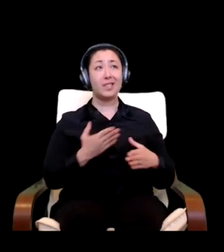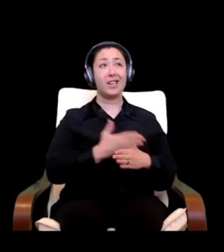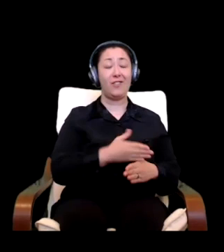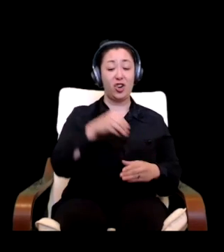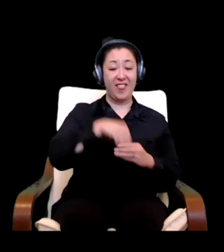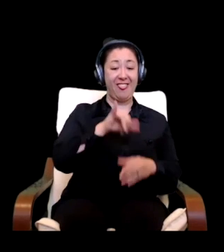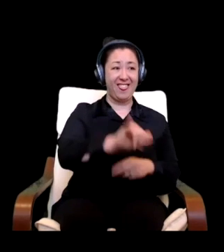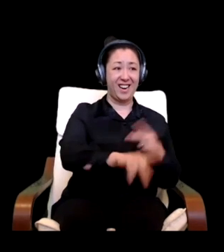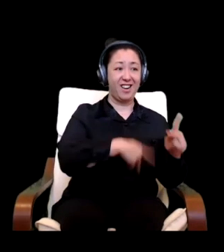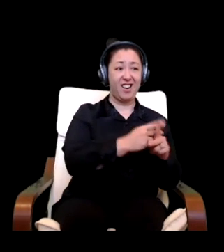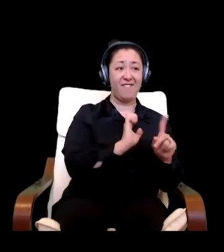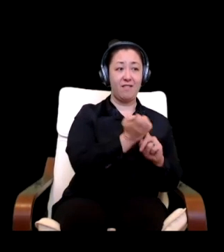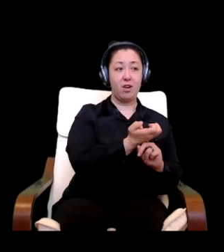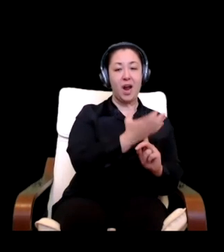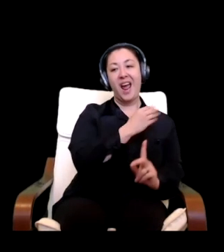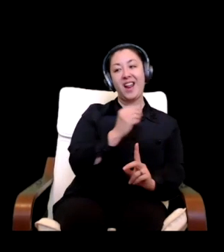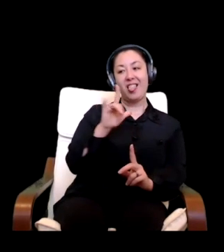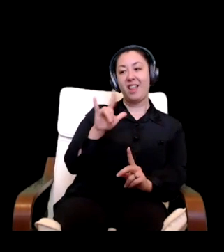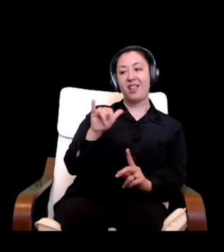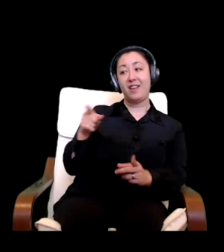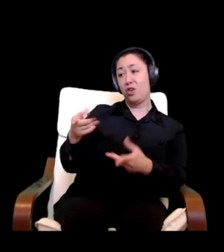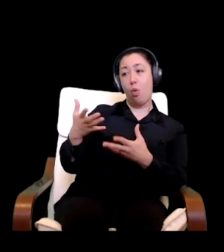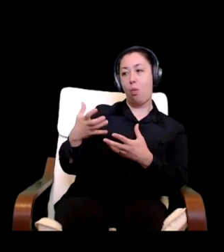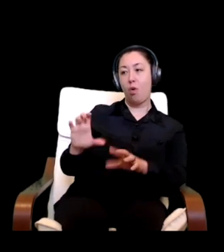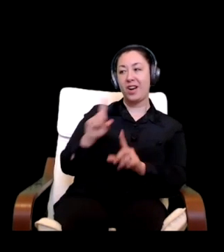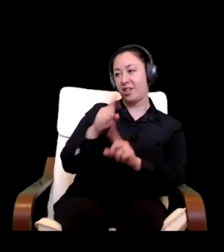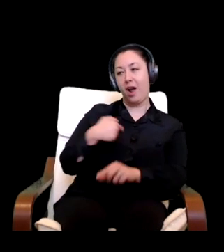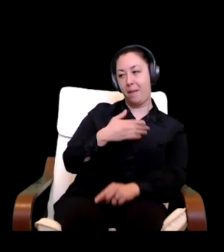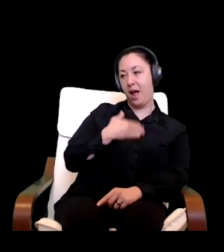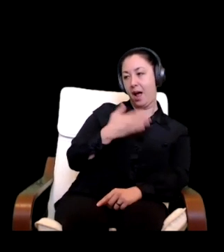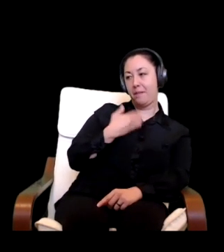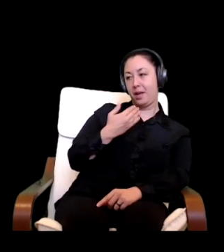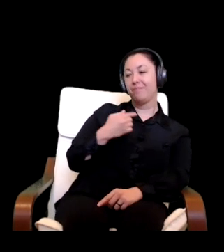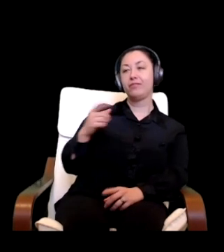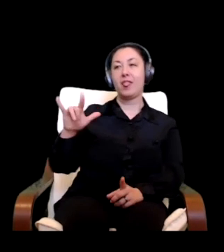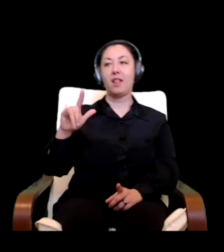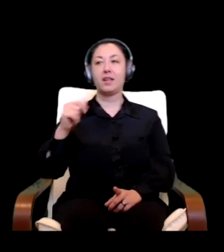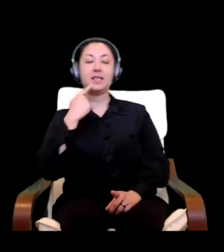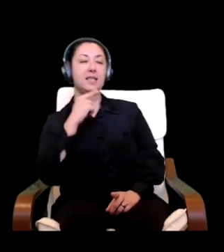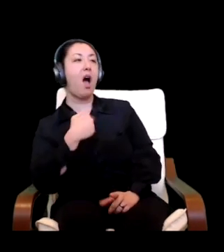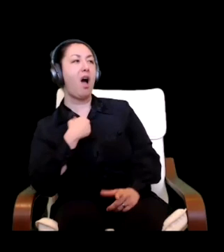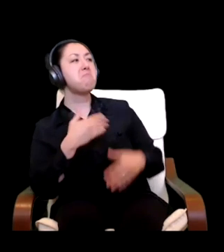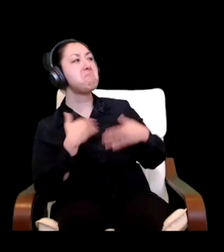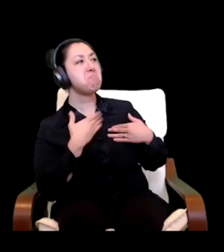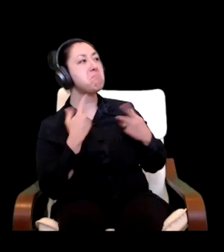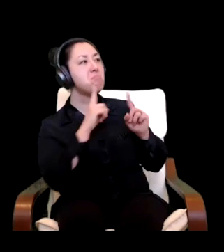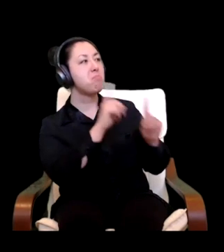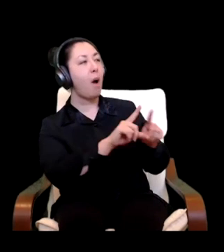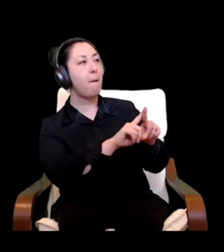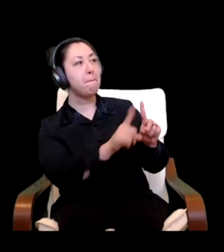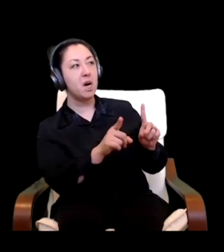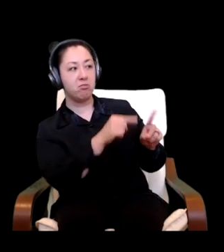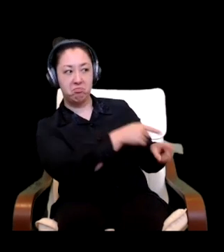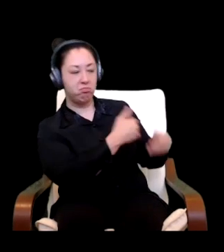I will take a stab and then defer to you. I will give my take on it which